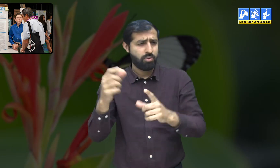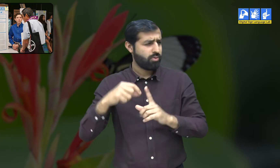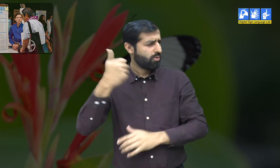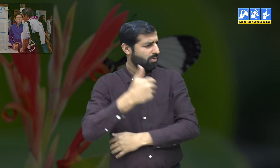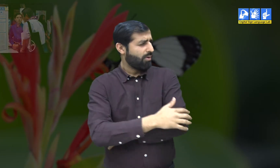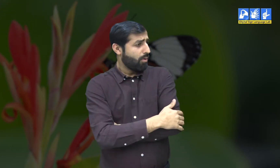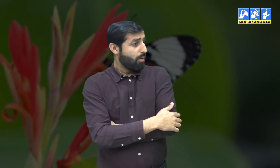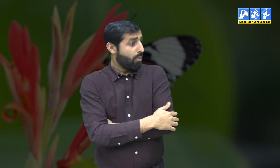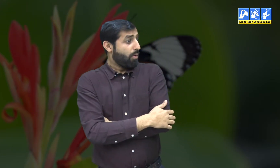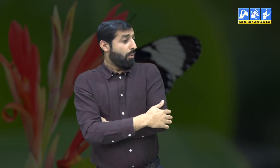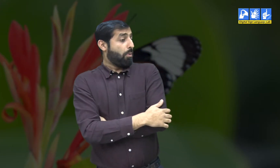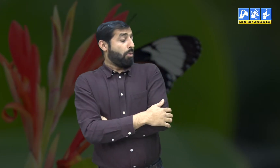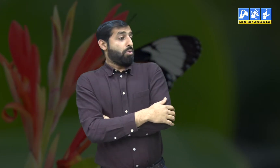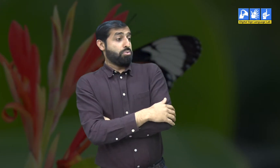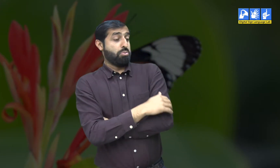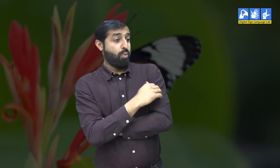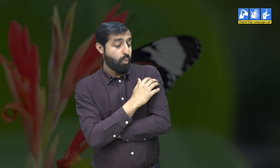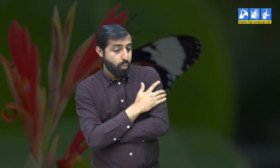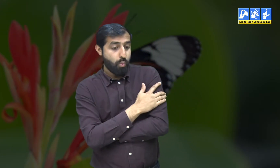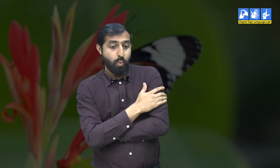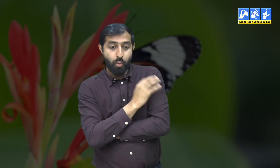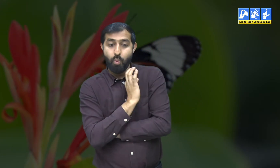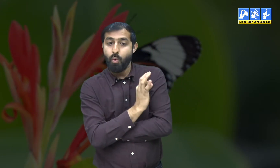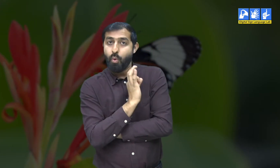And the judges were very impressed with his presentation.